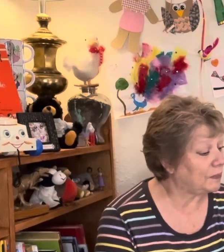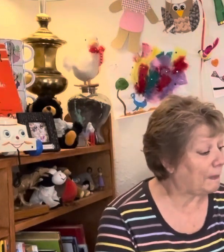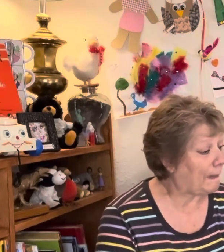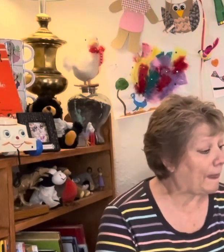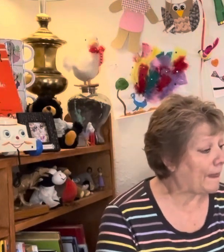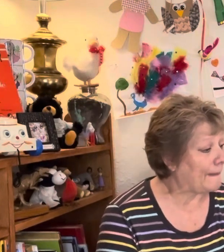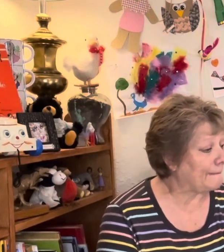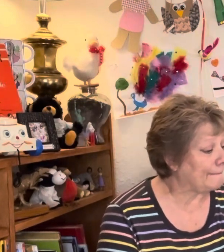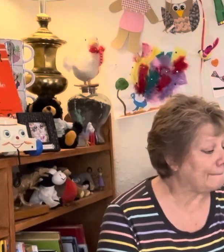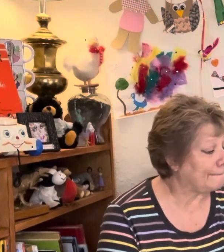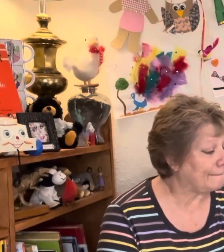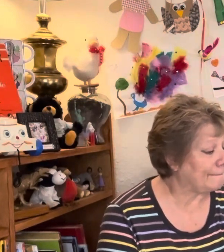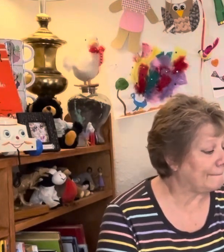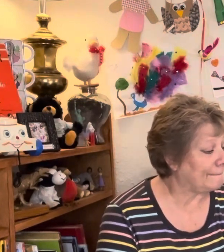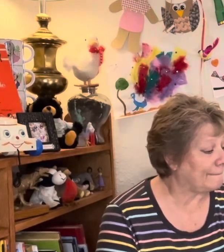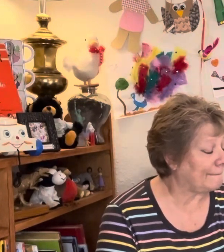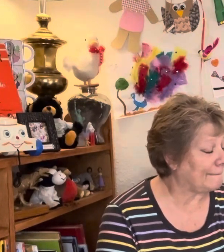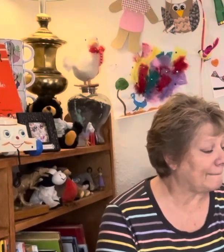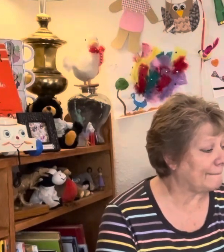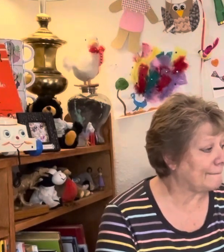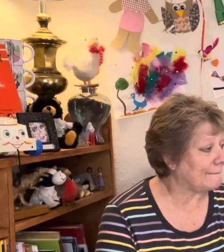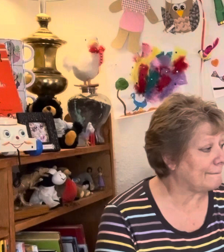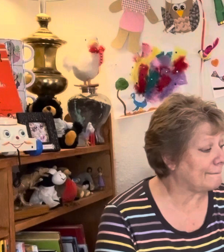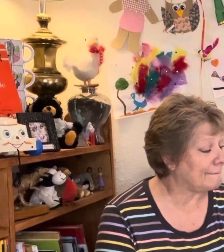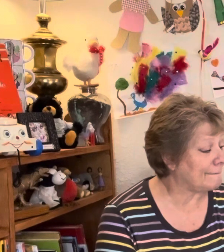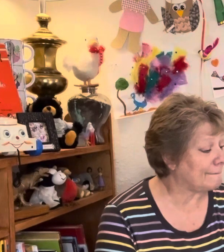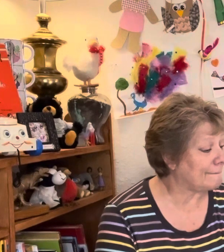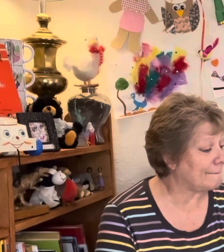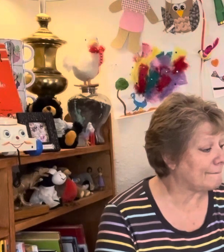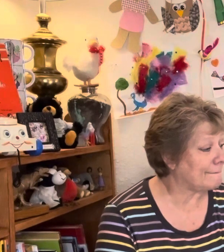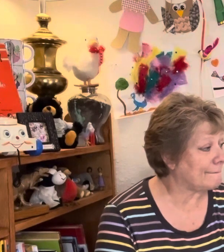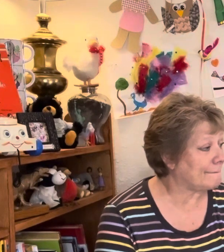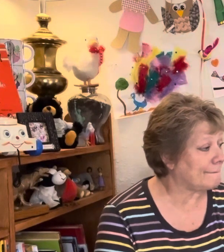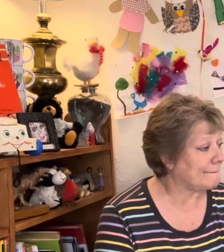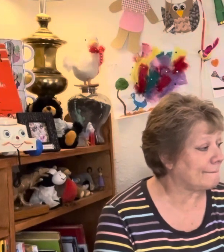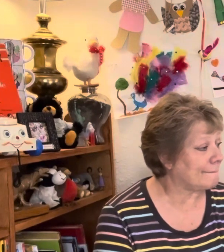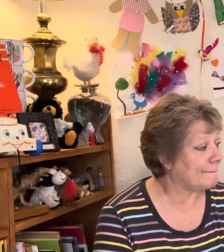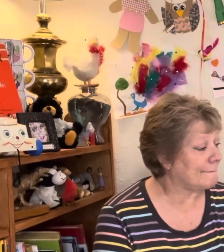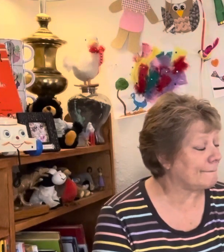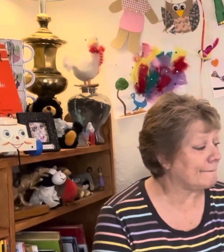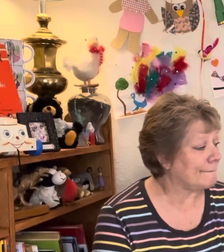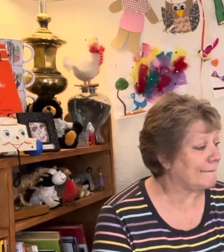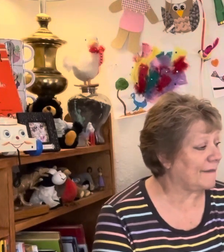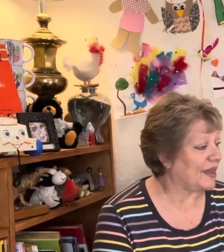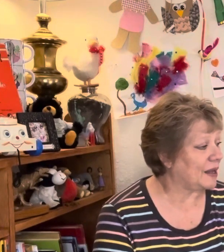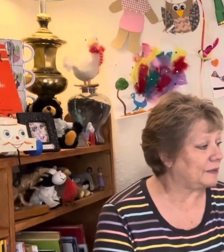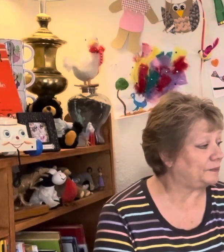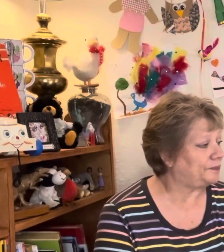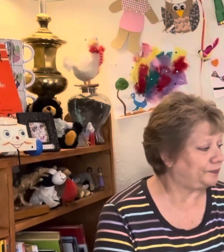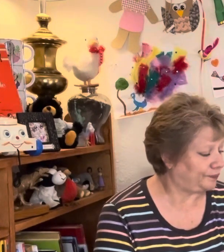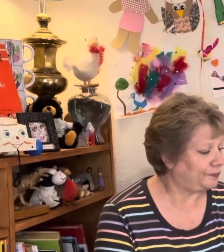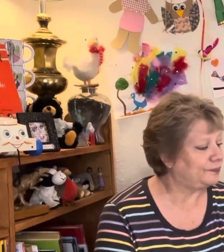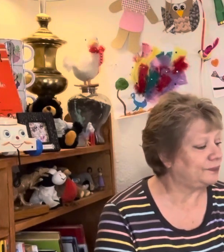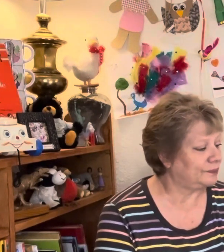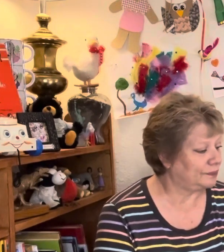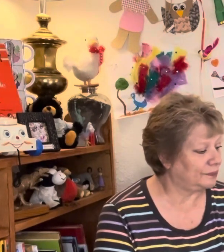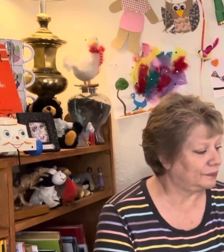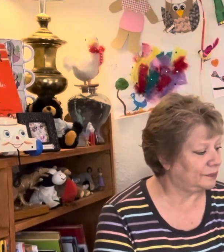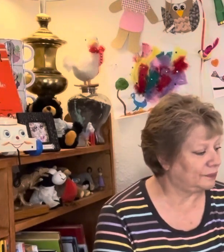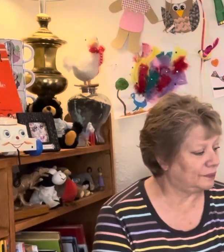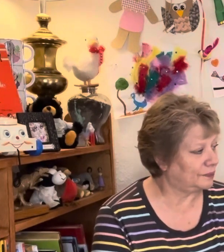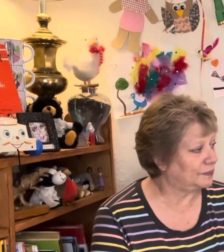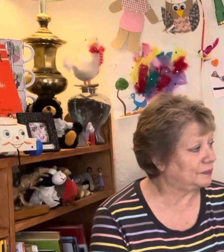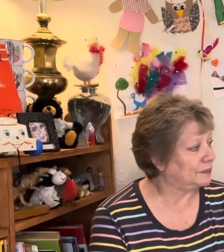I used to go hang out with my granddad, they used to live here in town, in Pocatello. And